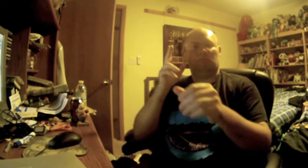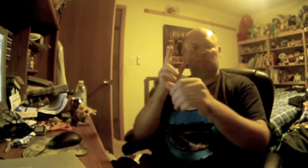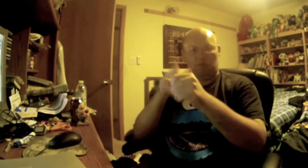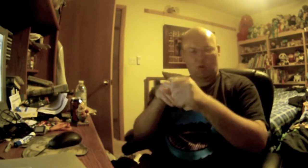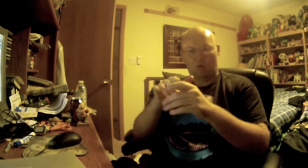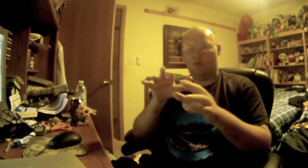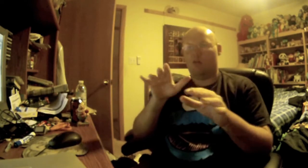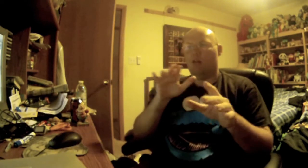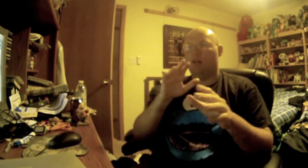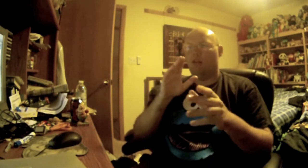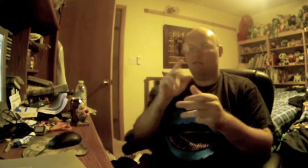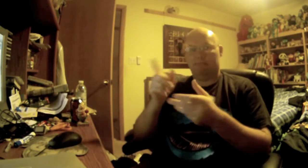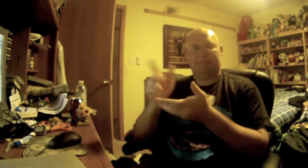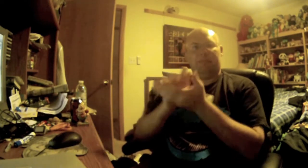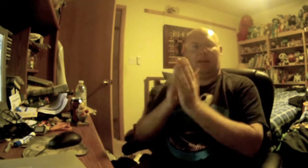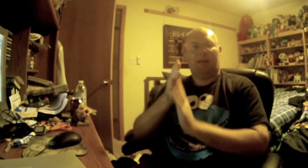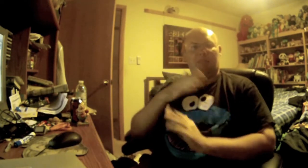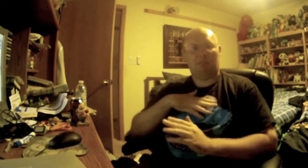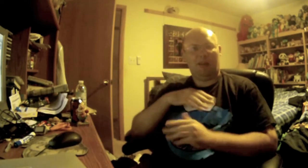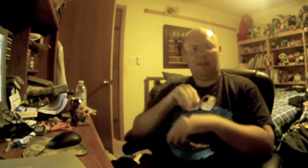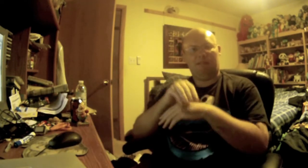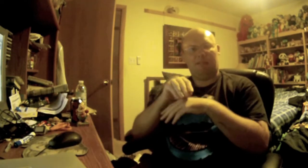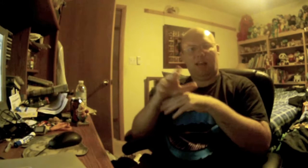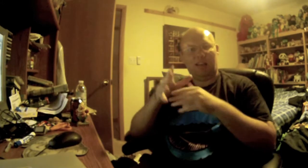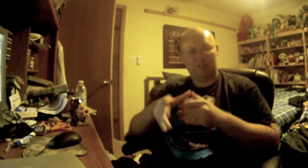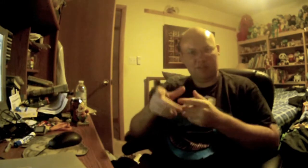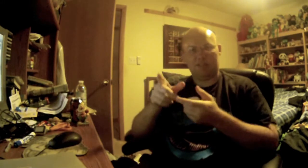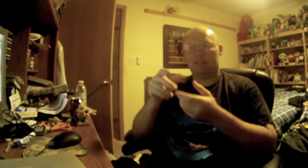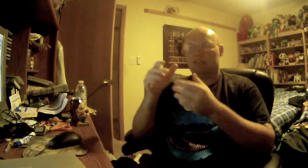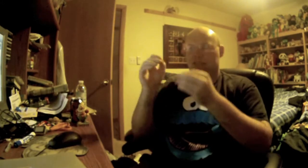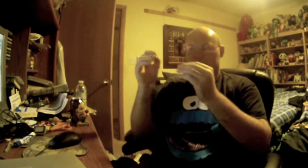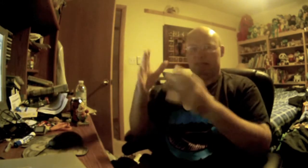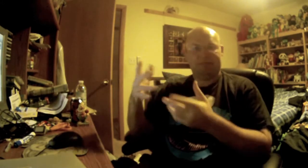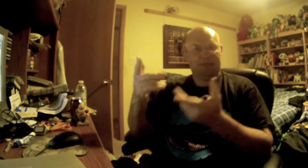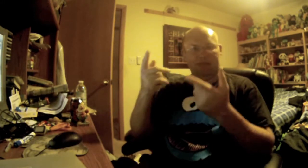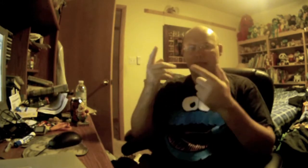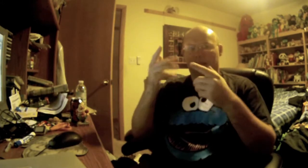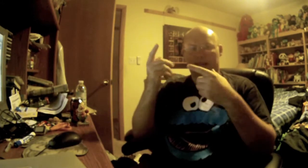My mom was also my advisor and college professors as well.